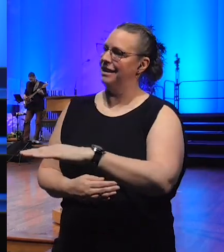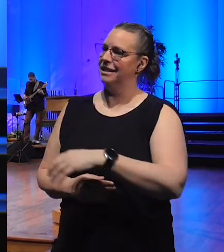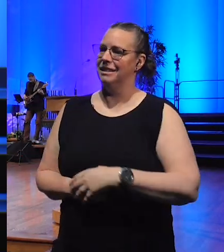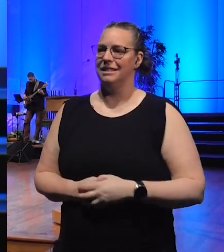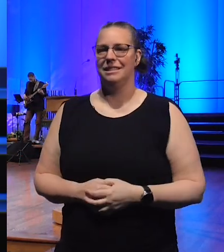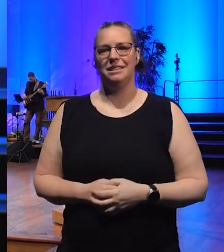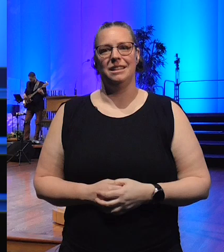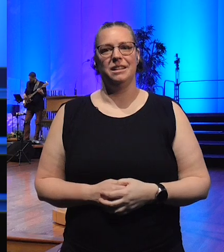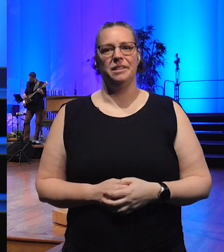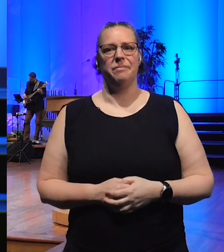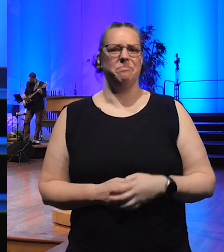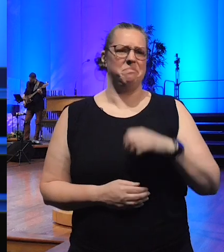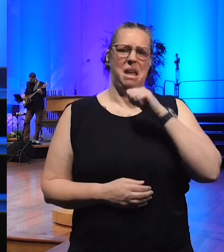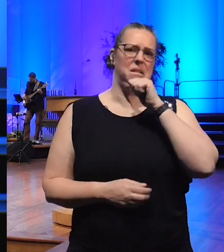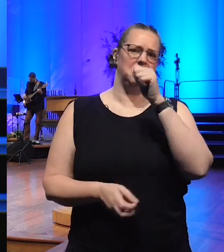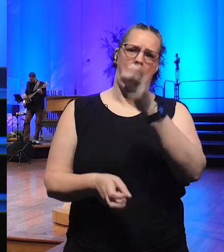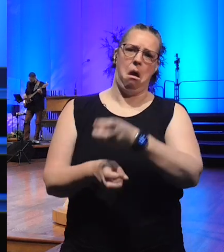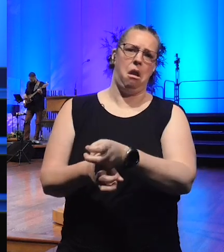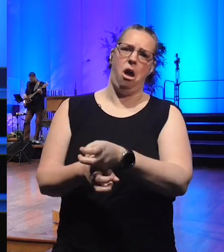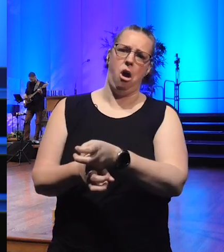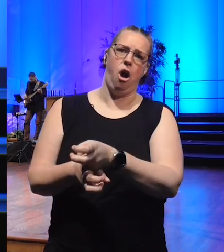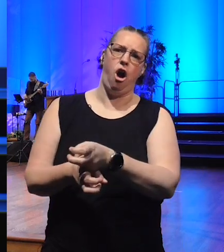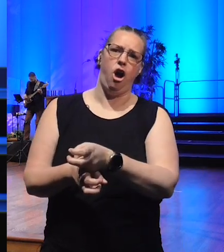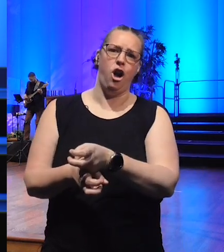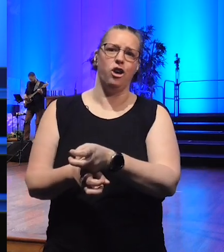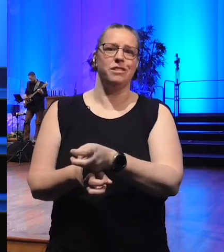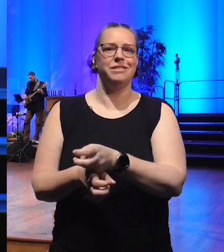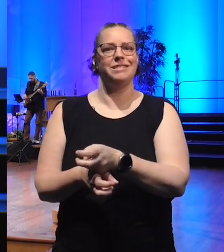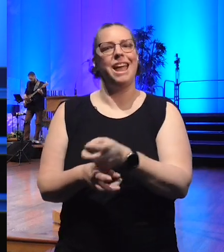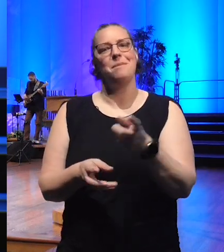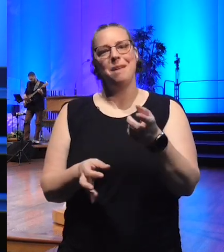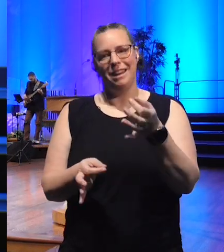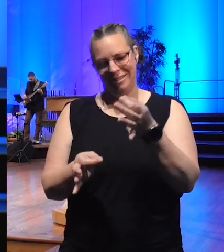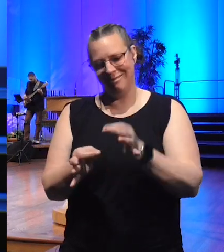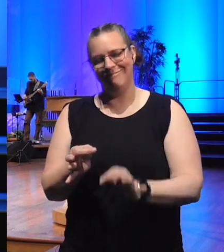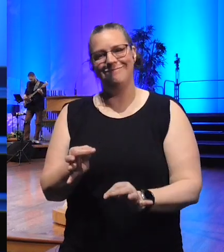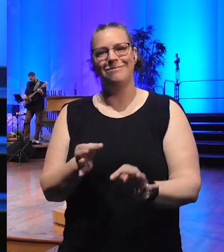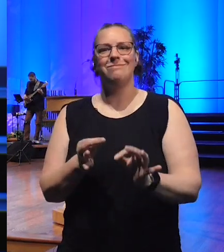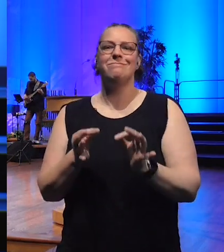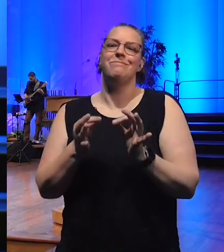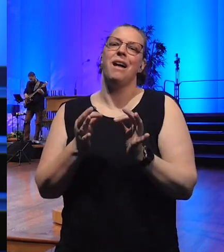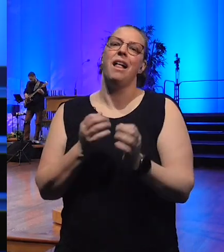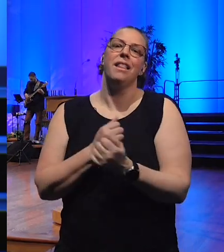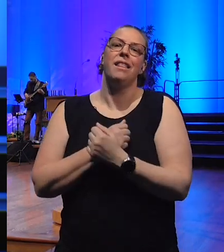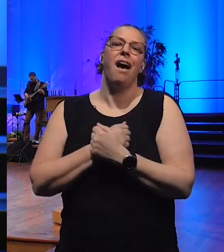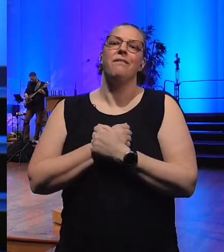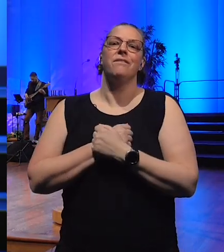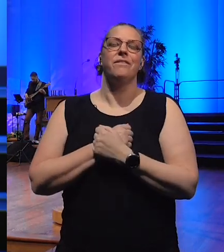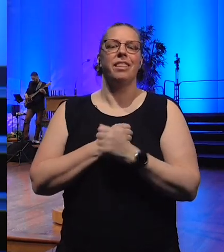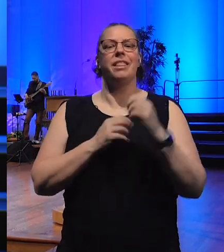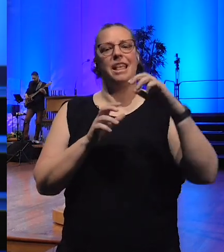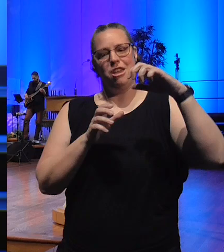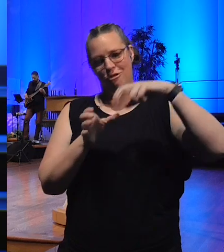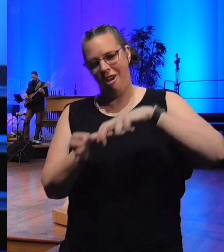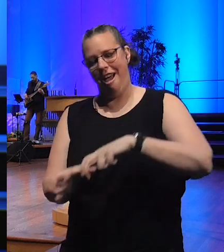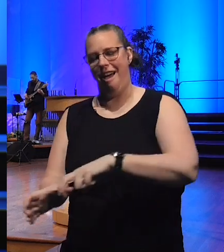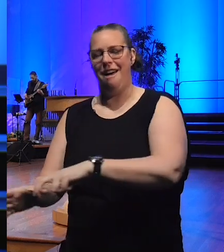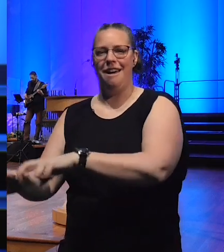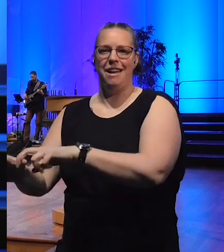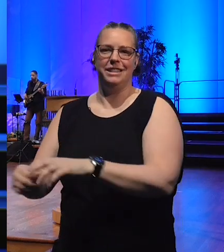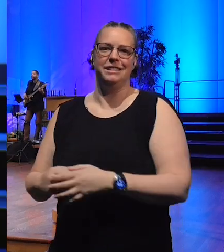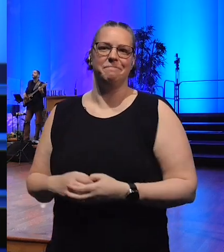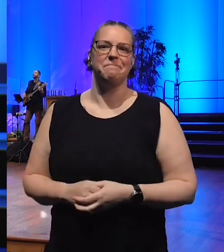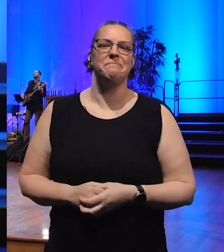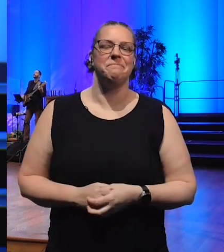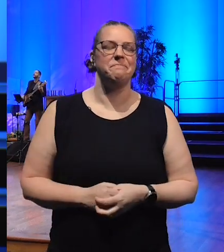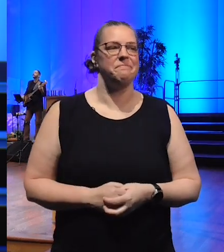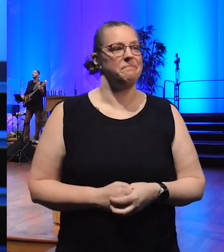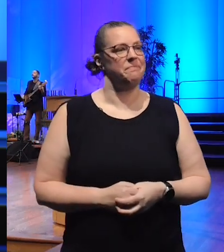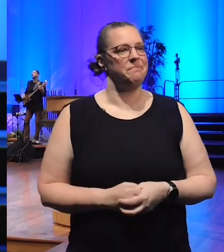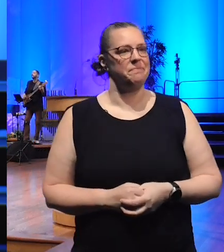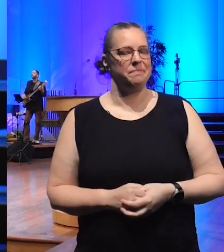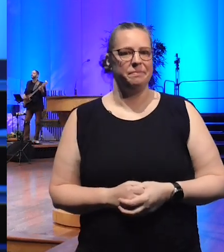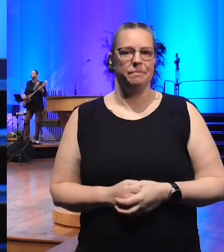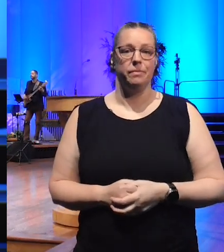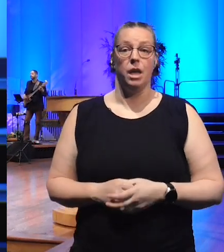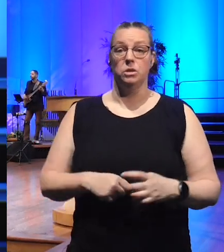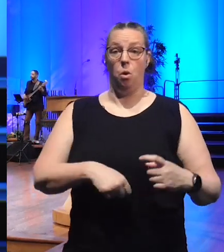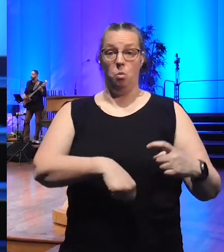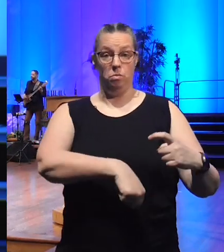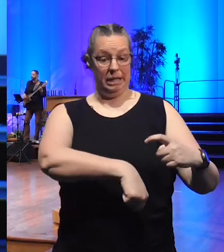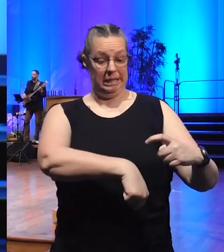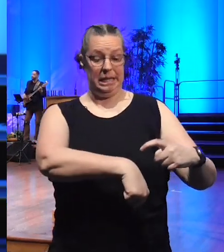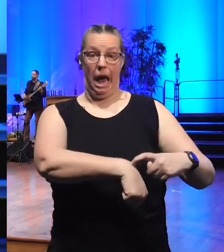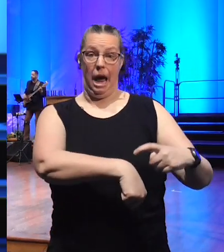it get too hard it's just a lovely ride well the thing about time is that time